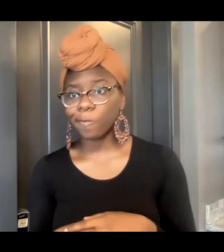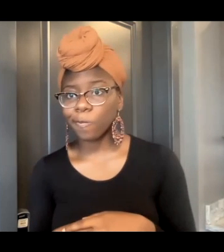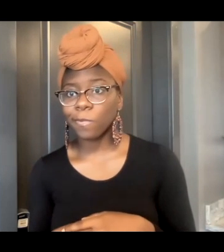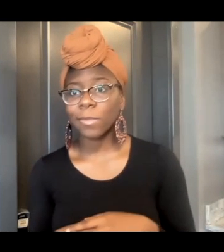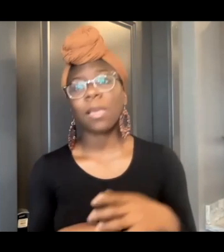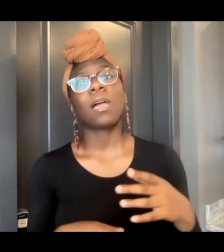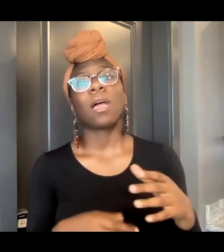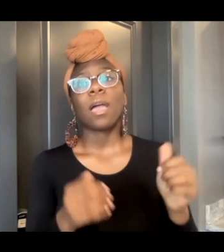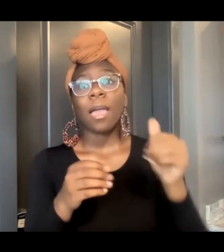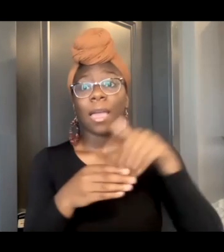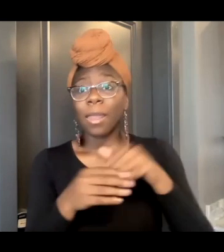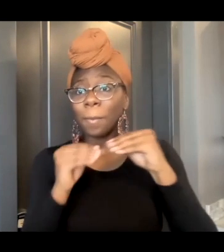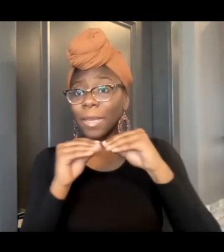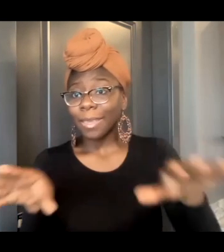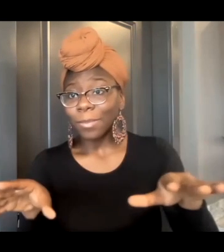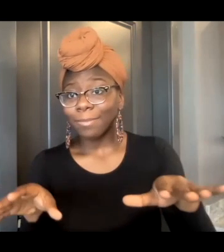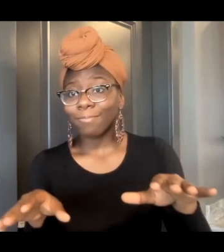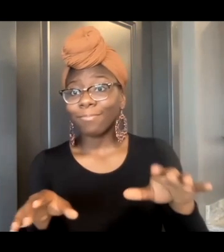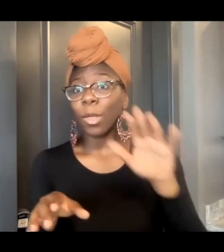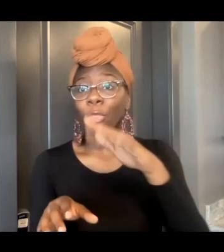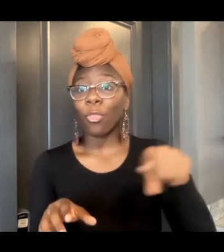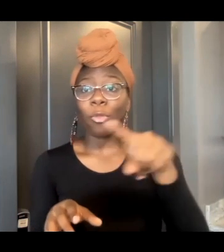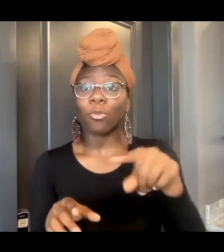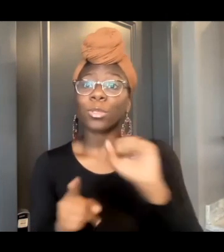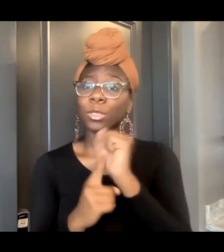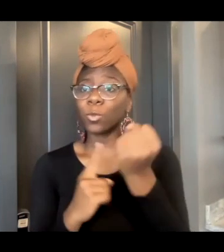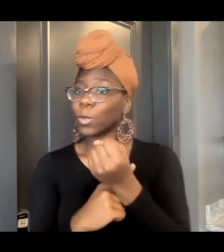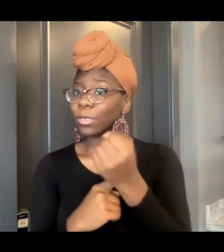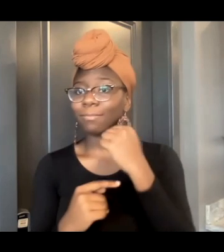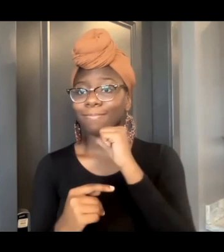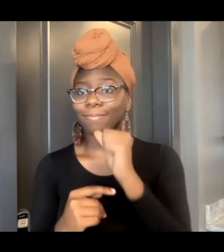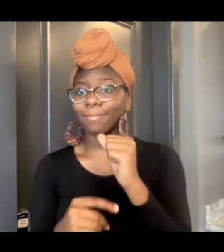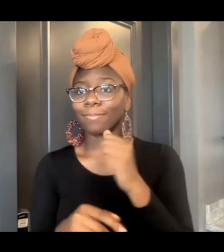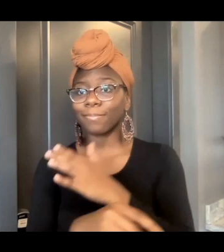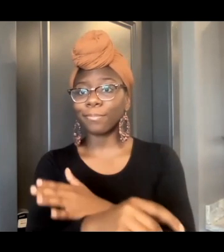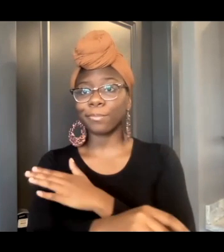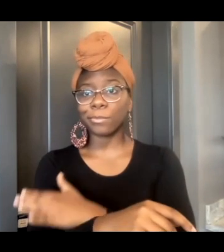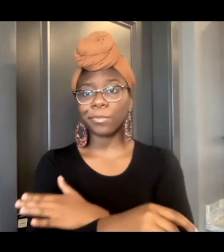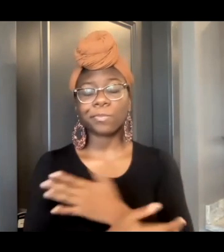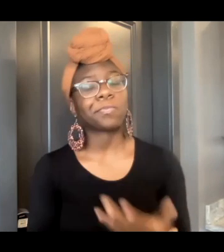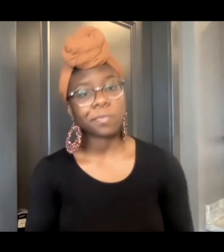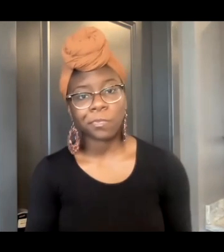During the pandemic, these situations have not improved.